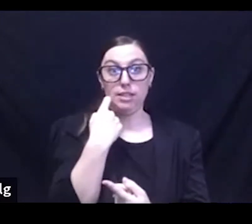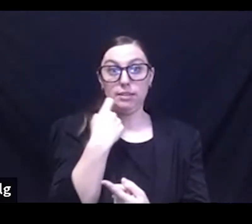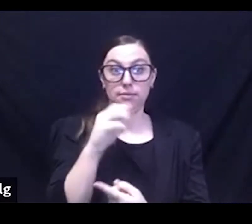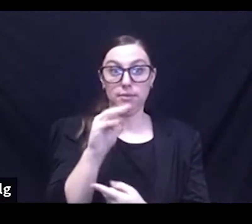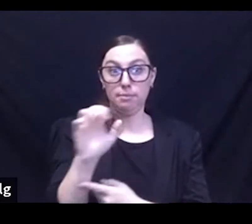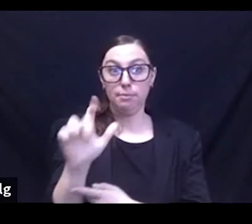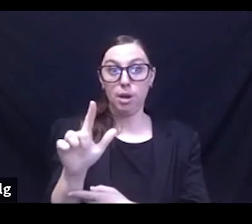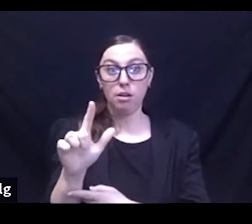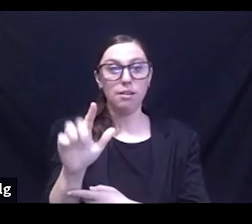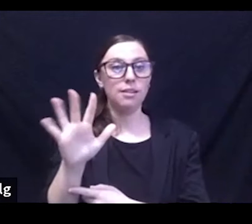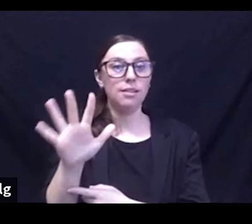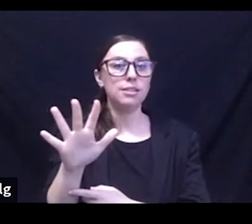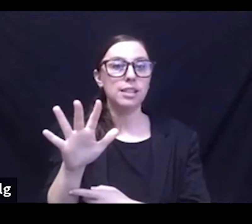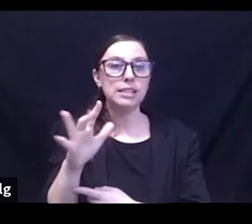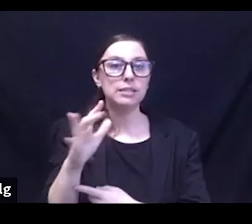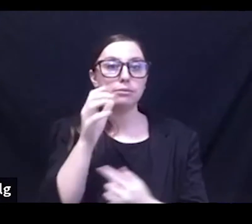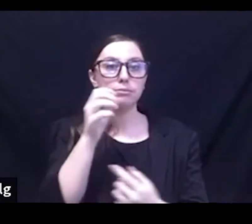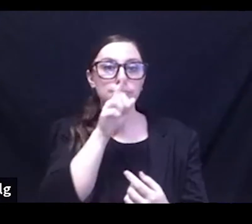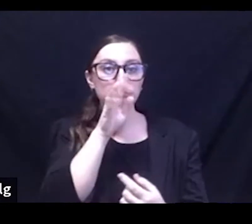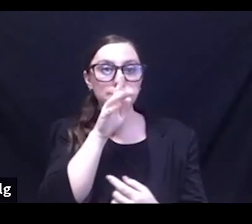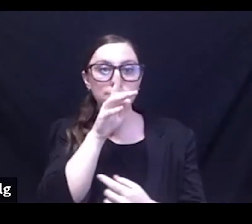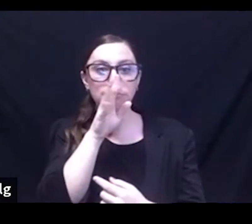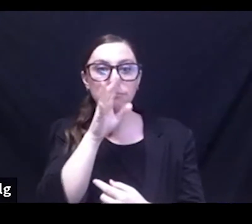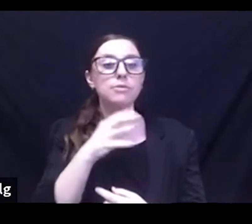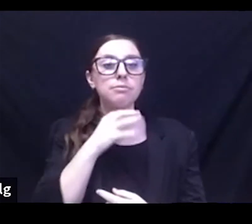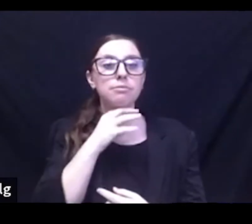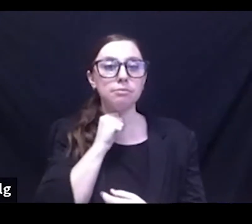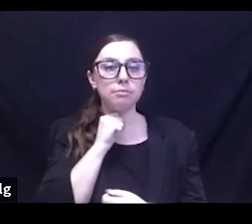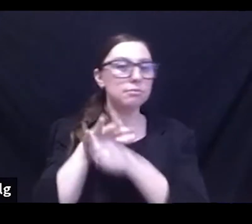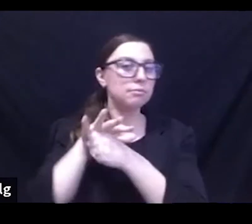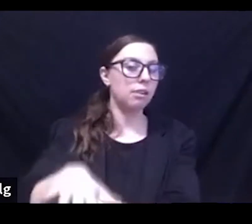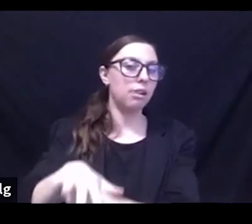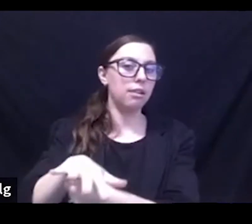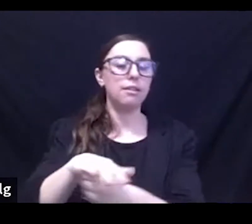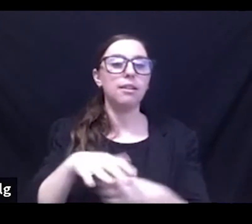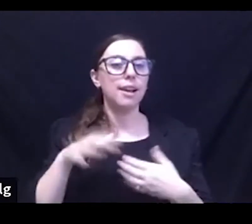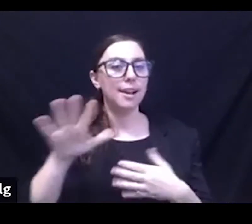being -- his voice was being suppressed to his ability to communicate was absolutely